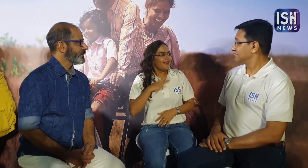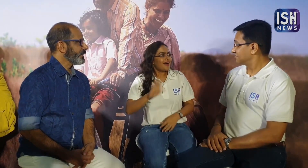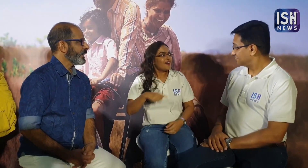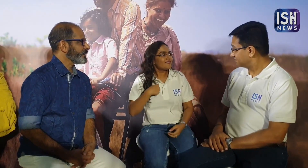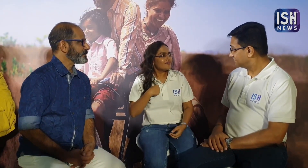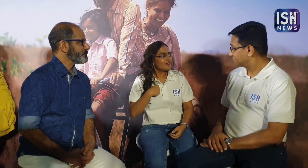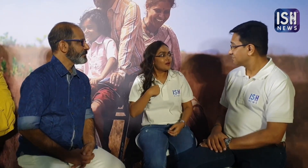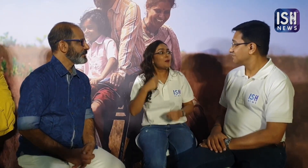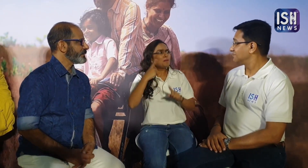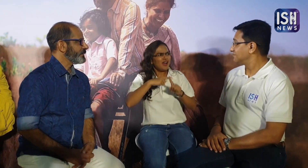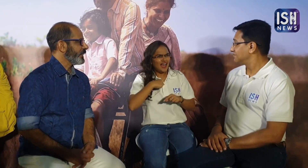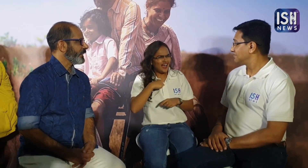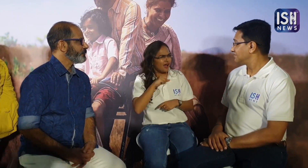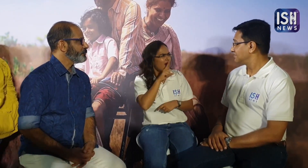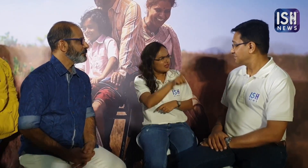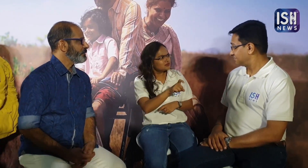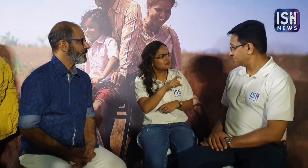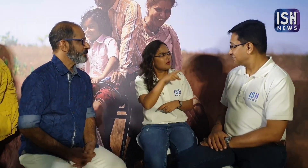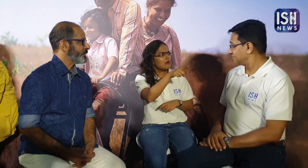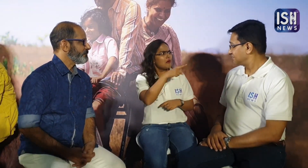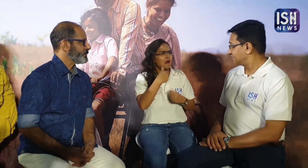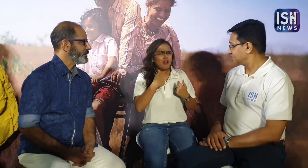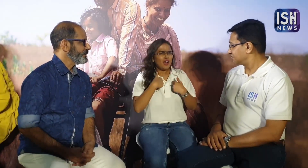When I asked him he said that he couldn't understand the words.